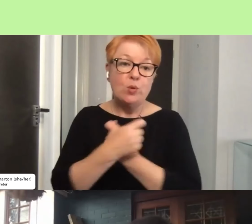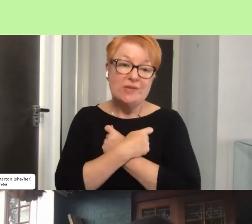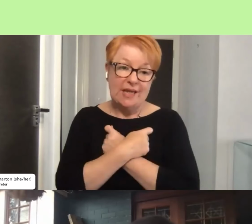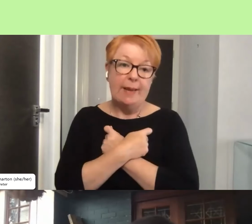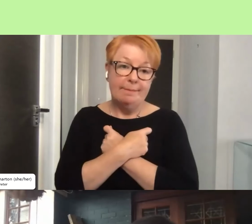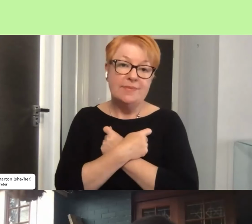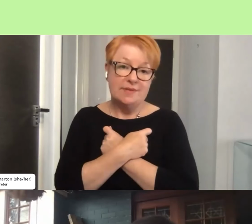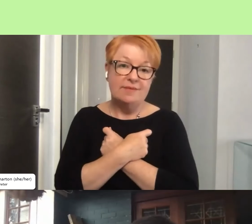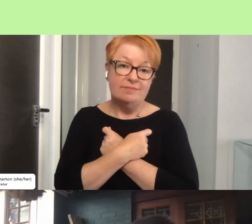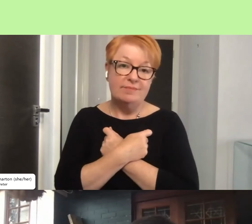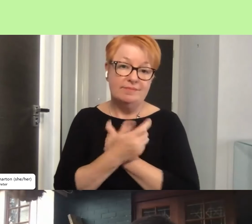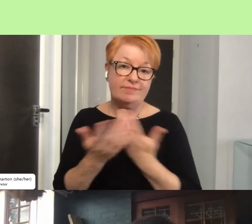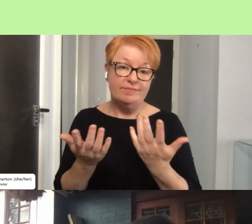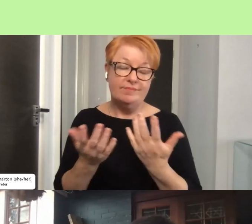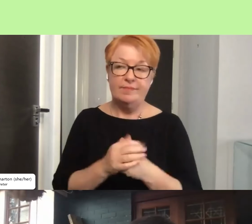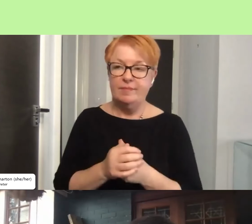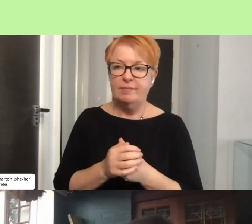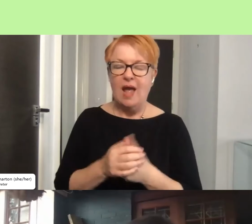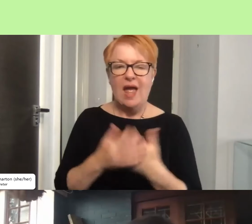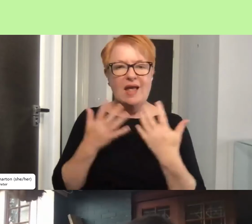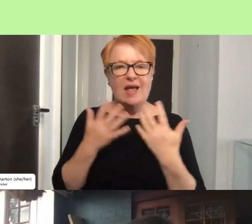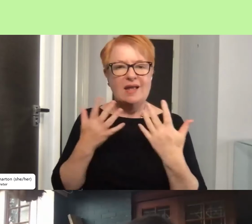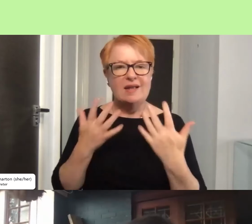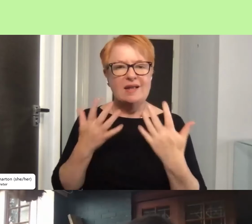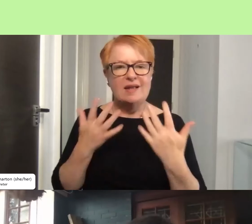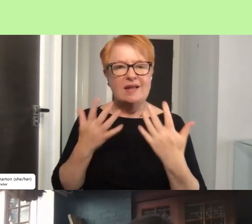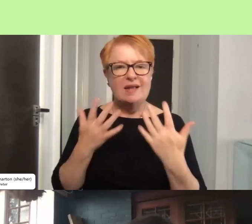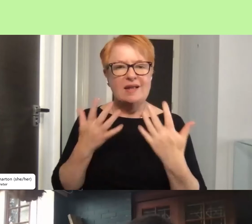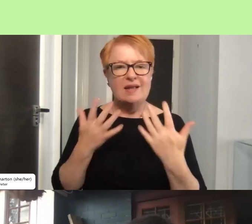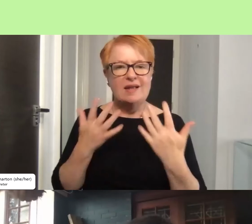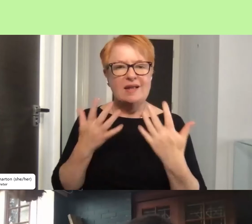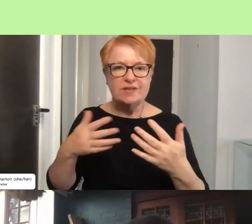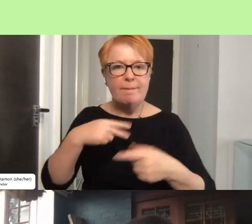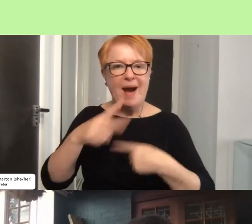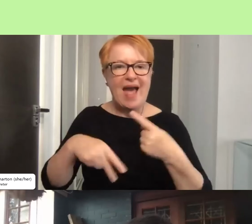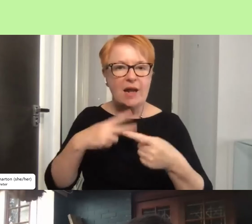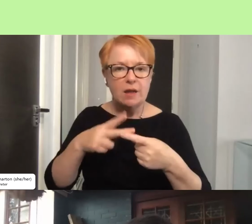And nowadays, I see a lot of biennials they start with the conception of, you know,